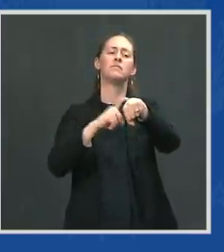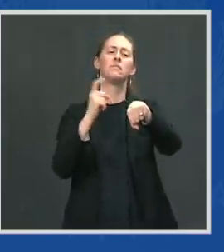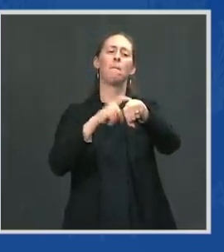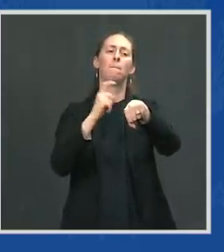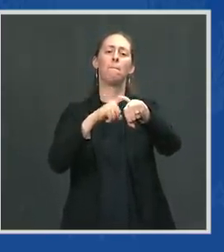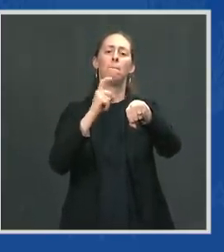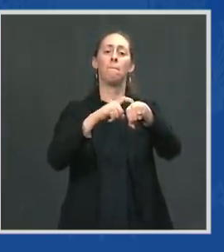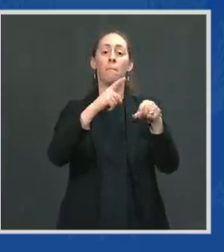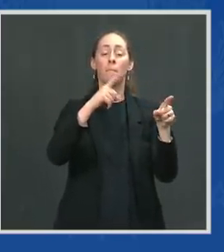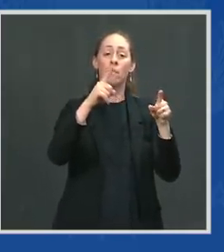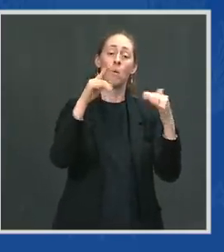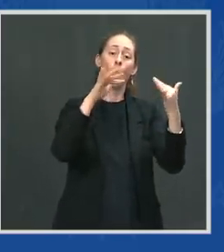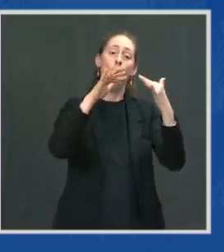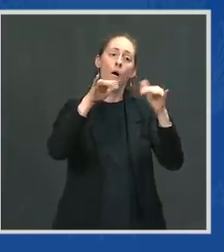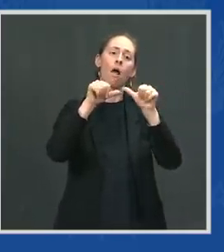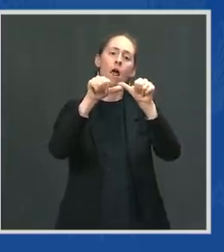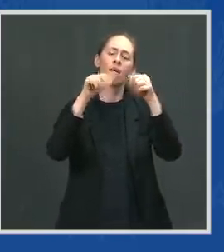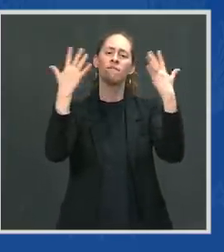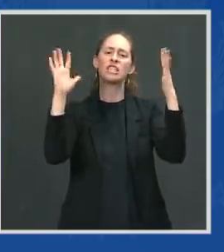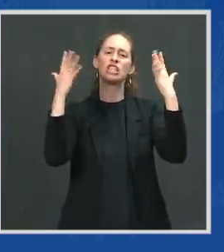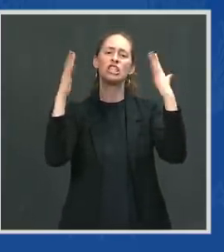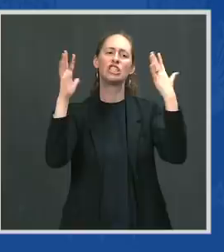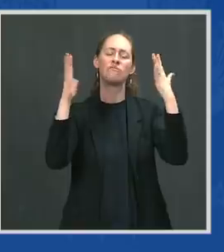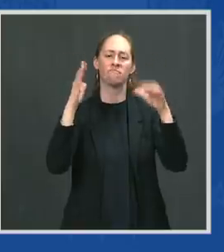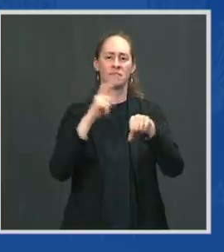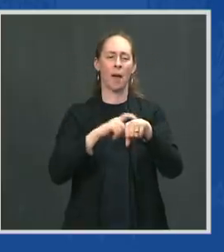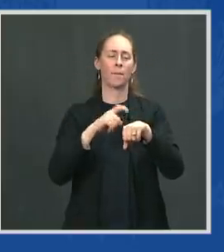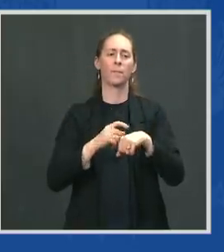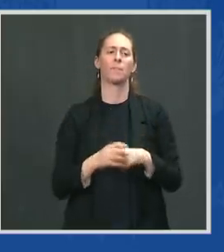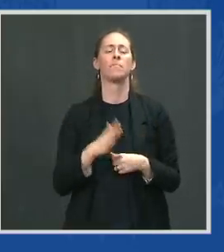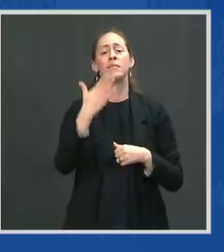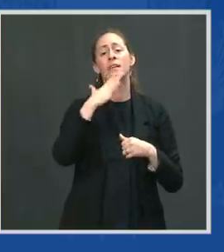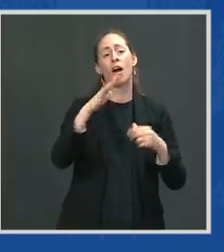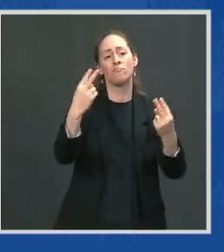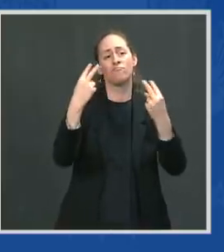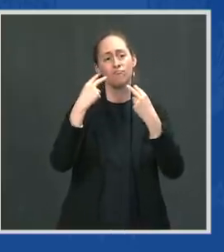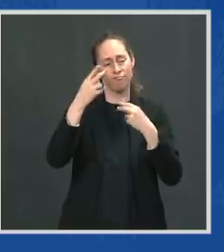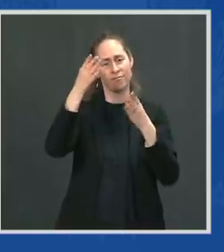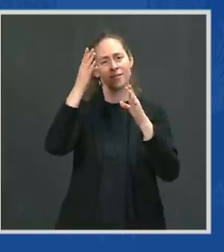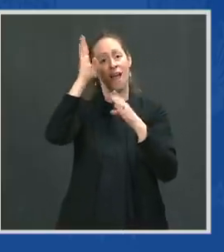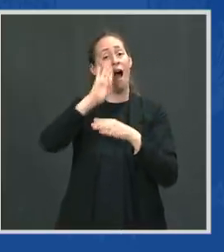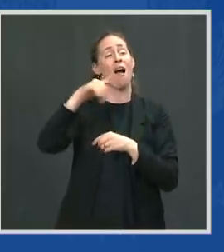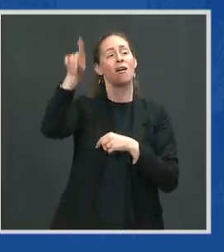Thank you all for listening. May God protect our troops. May God bless all those families